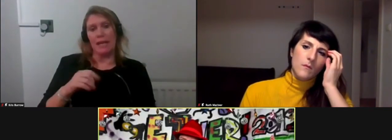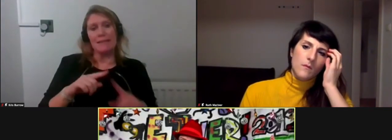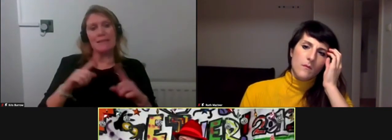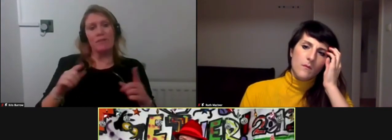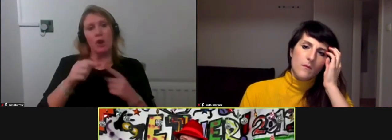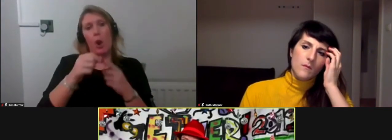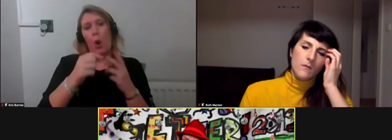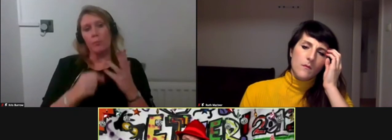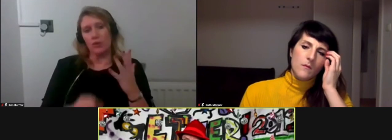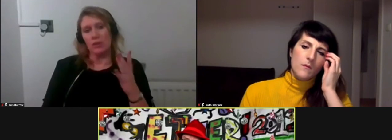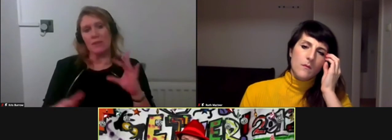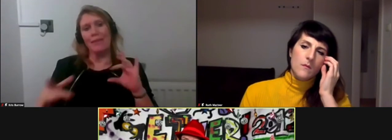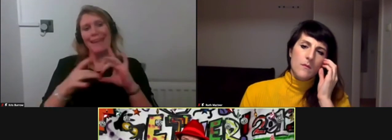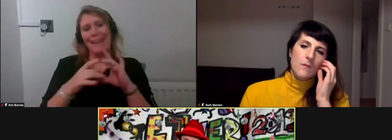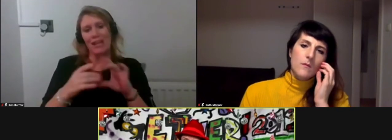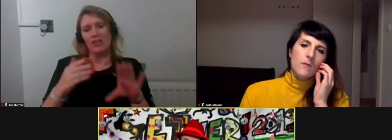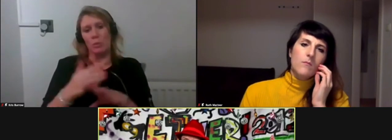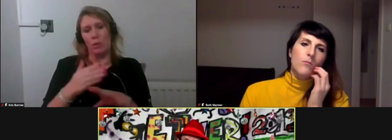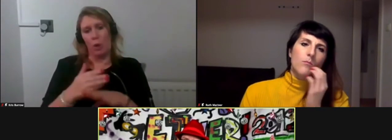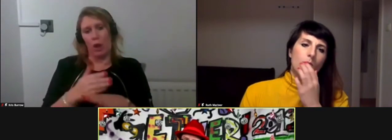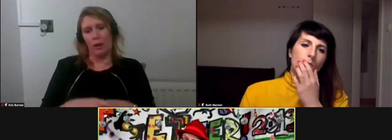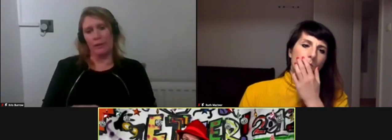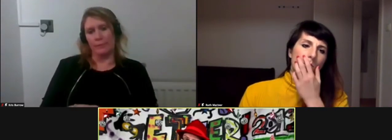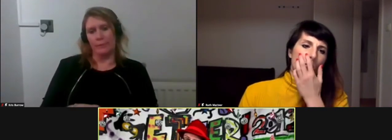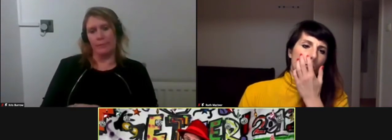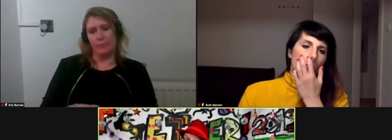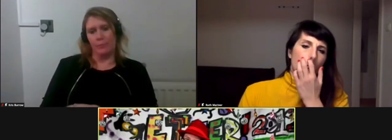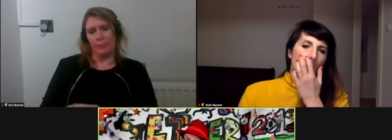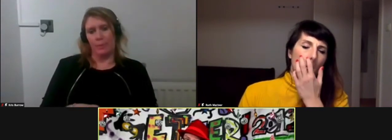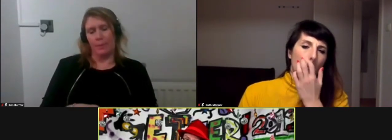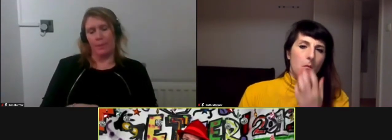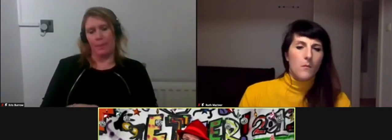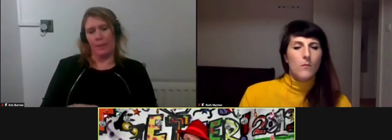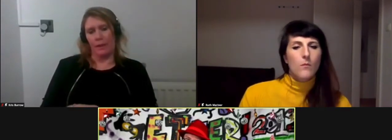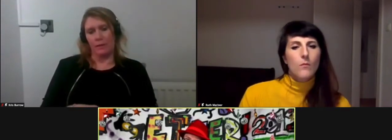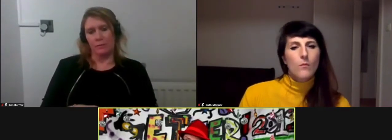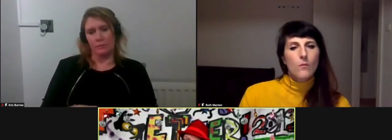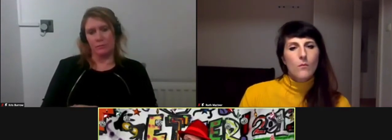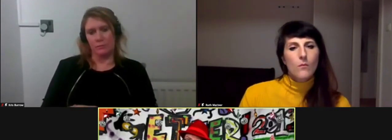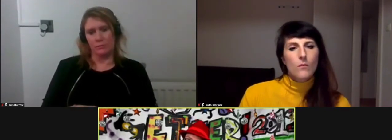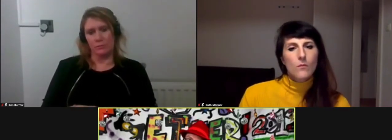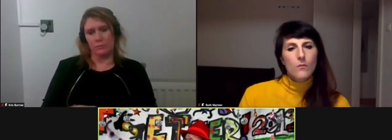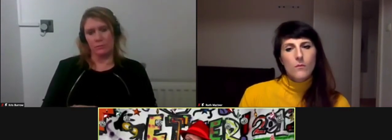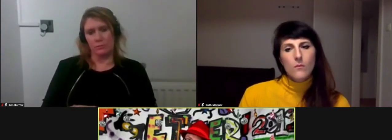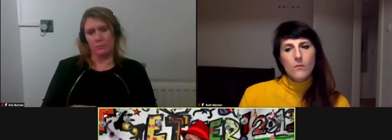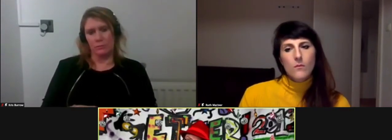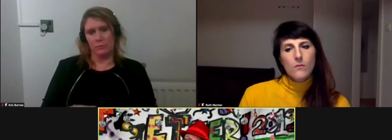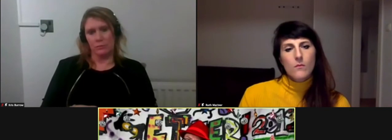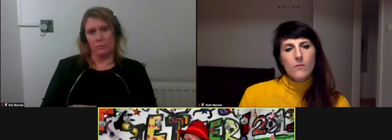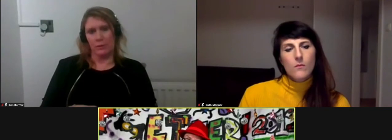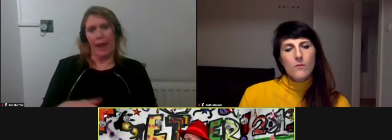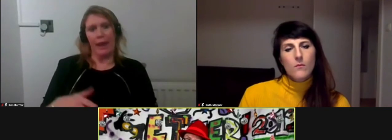engaging with the work, it sounds like that was quite important for you at the beginning Ruth, for people to have